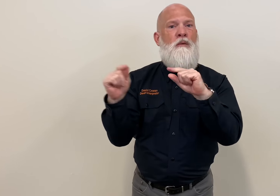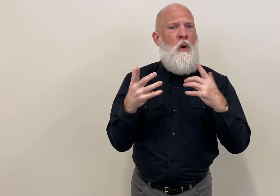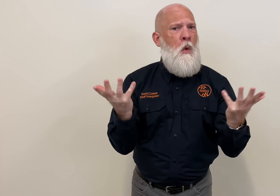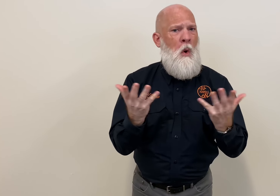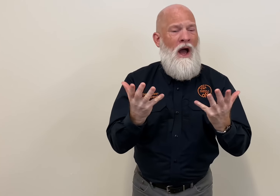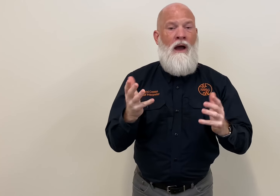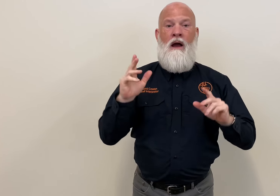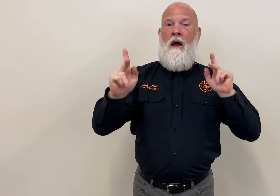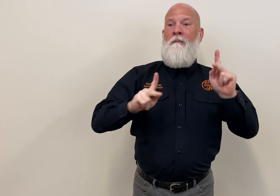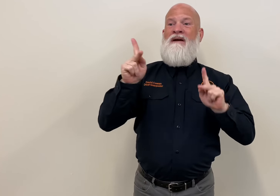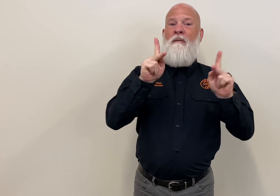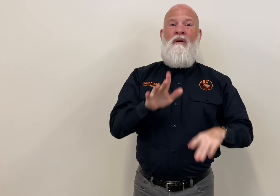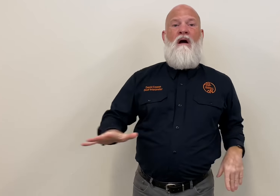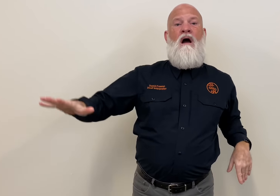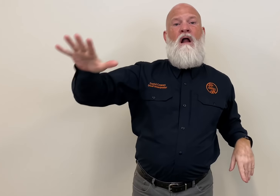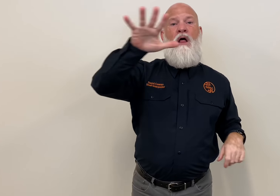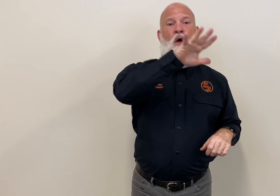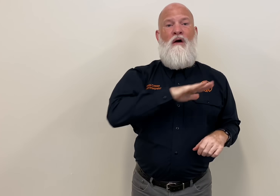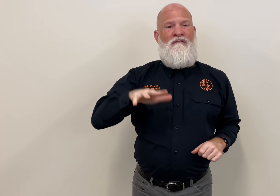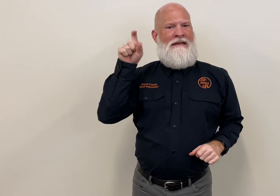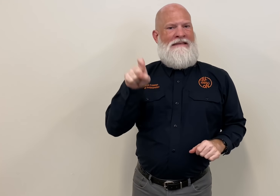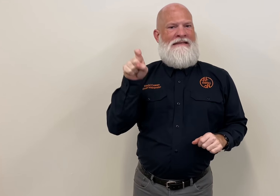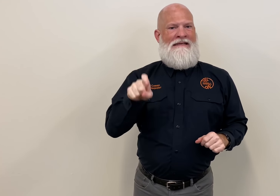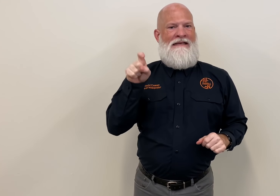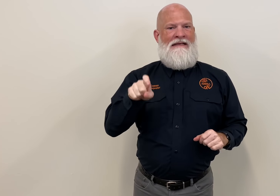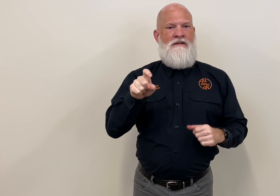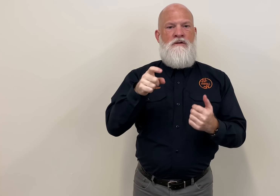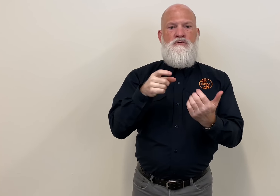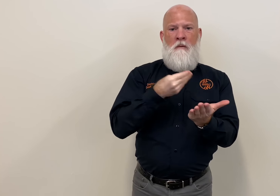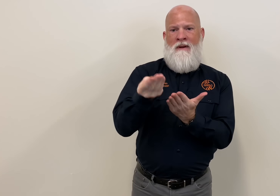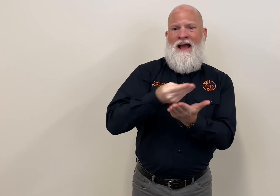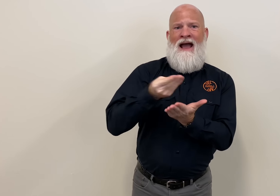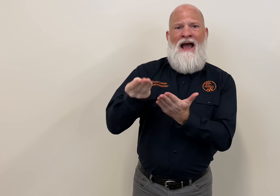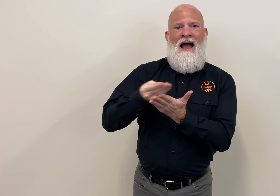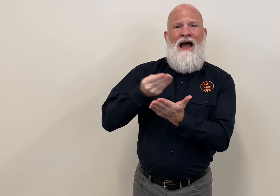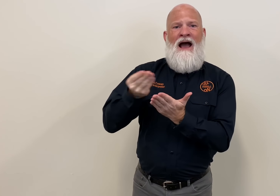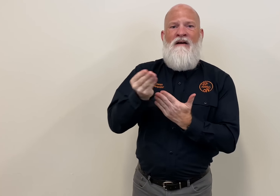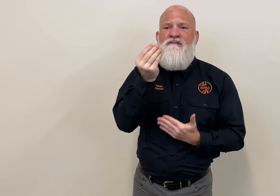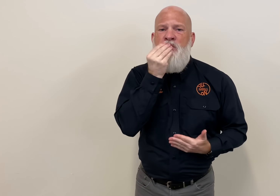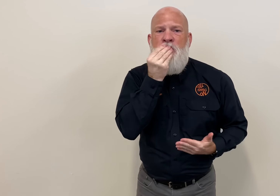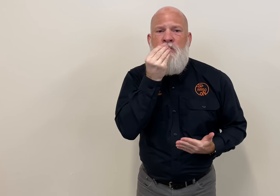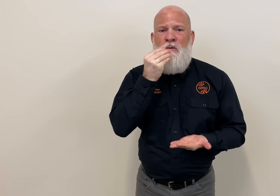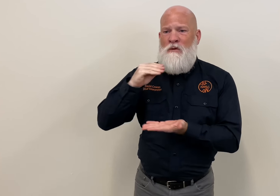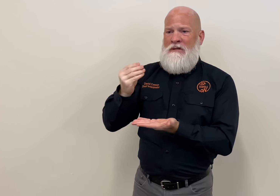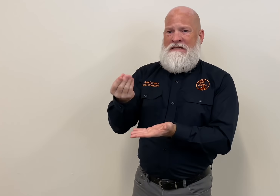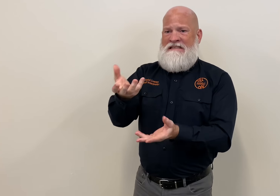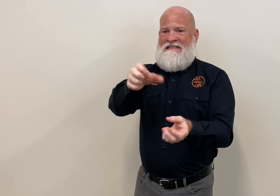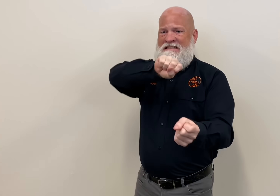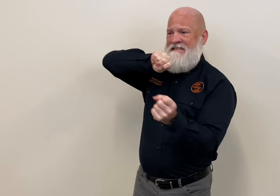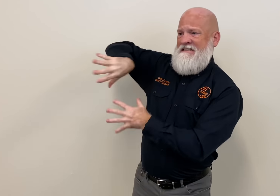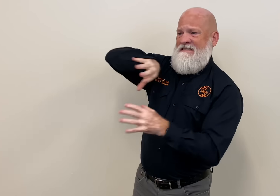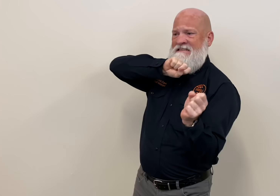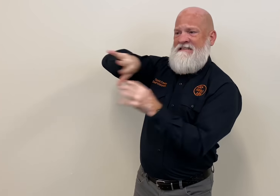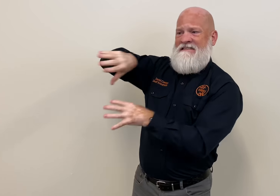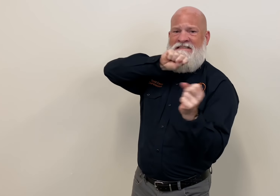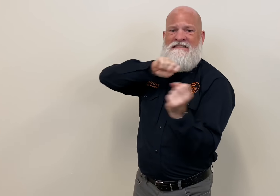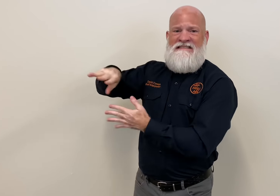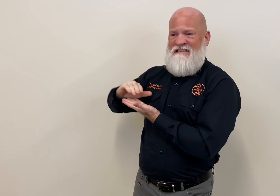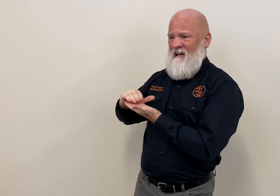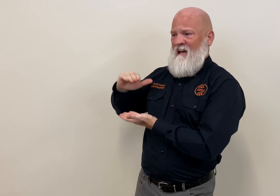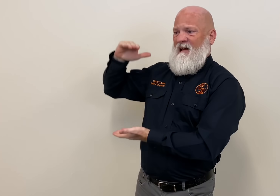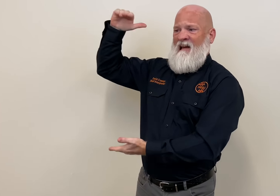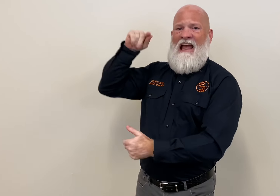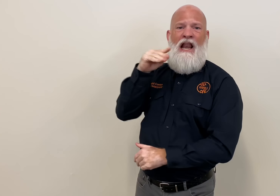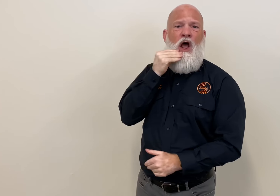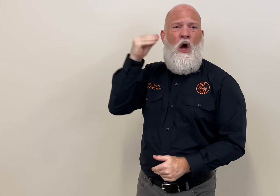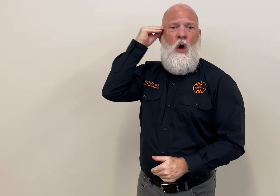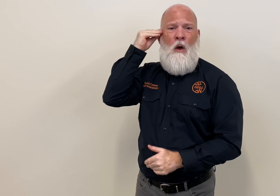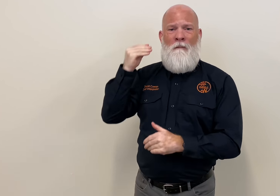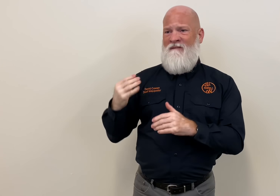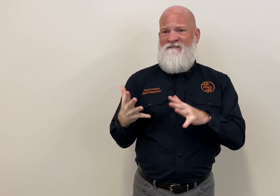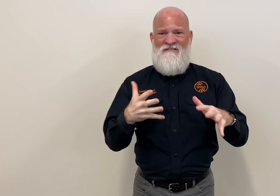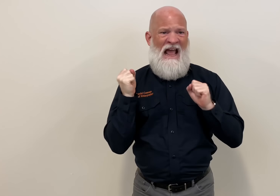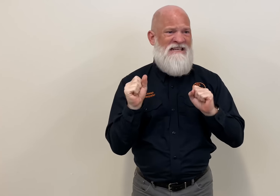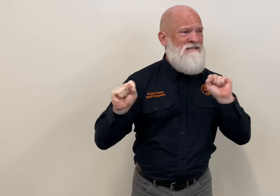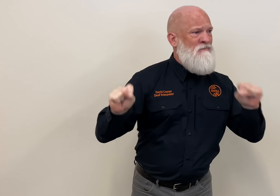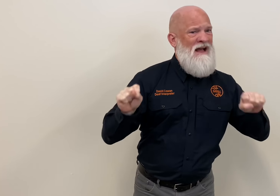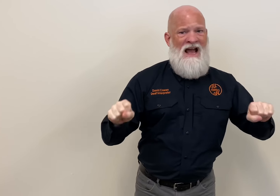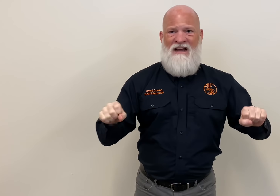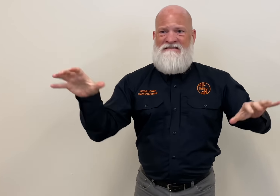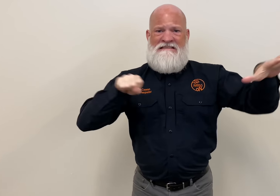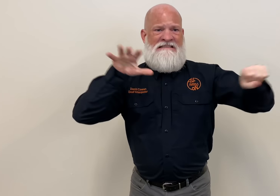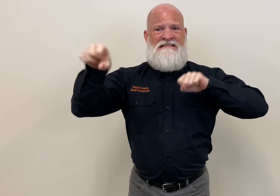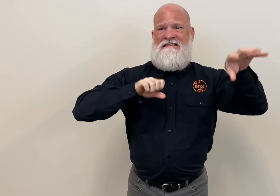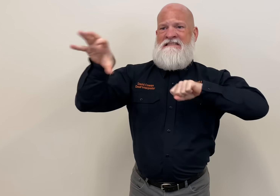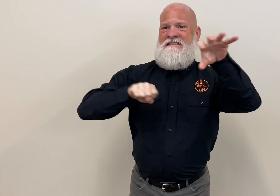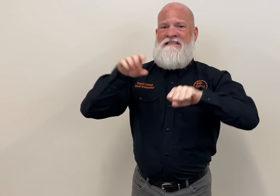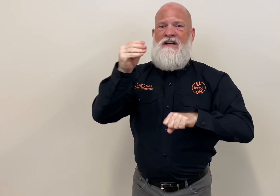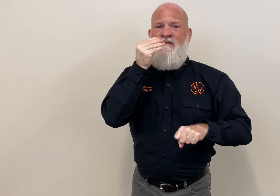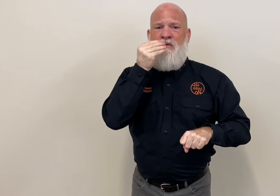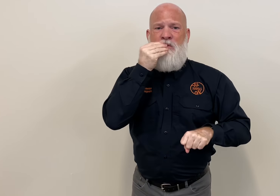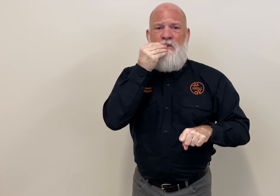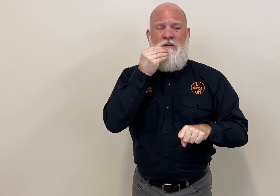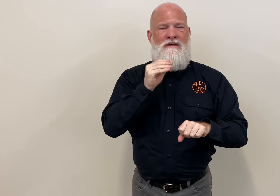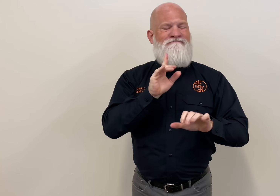Rumor: People need to stock pile as many Groceries and Supplies as they can.